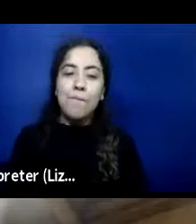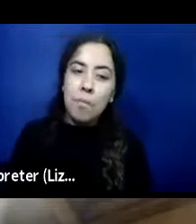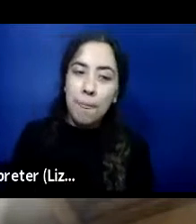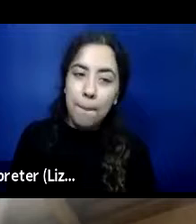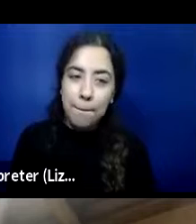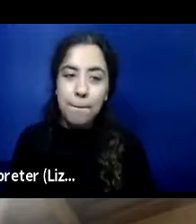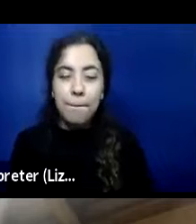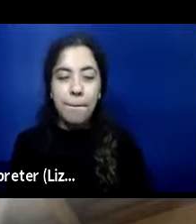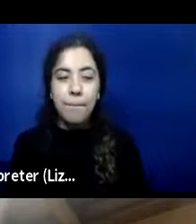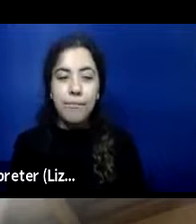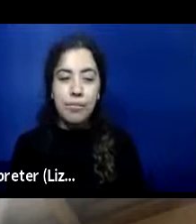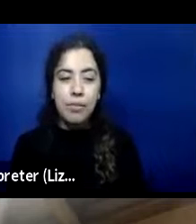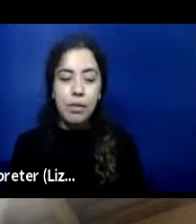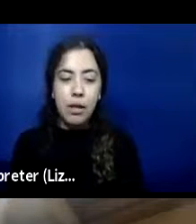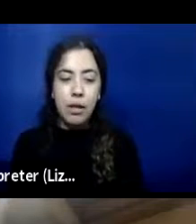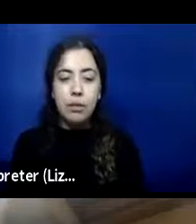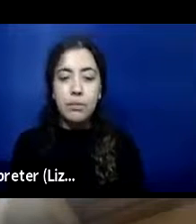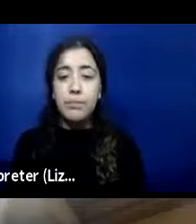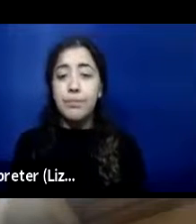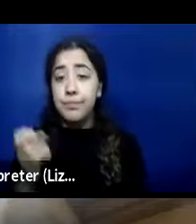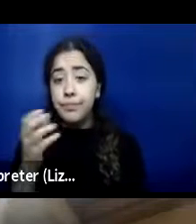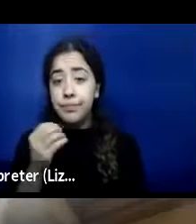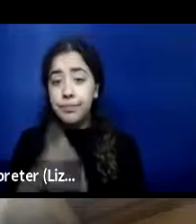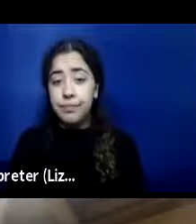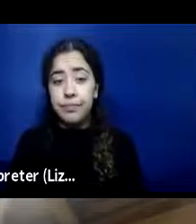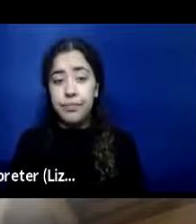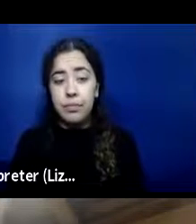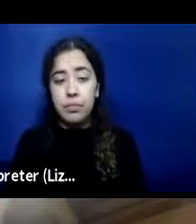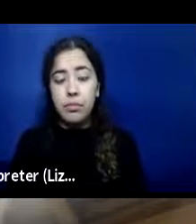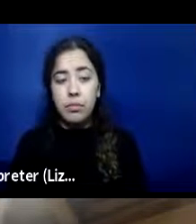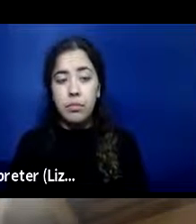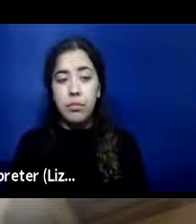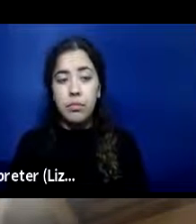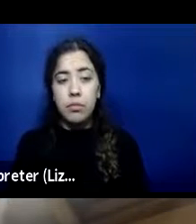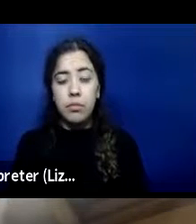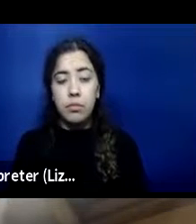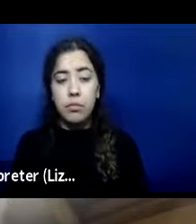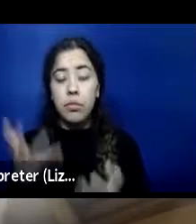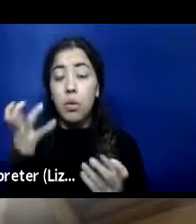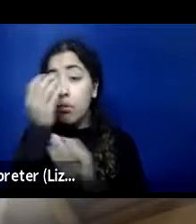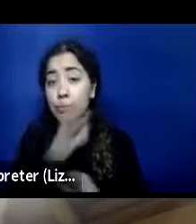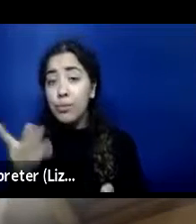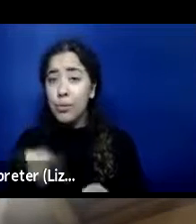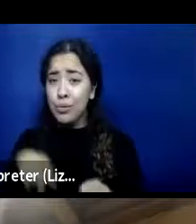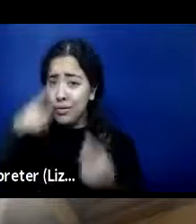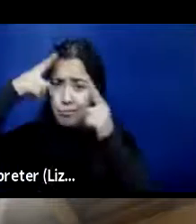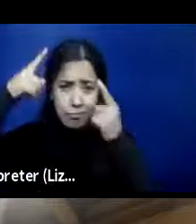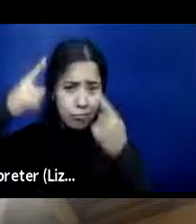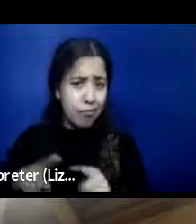we agree with what Kyle just said about disability inclusion and hiring people with disabilities